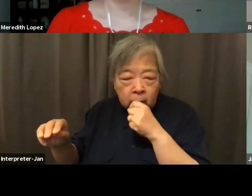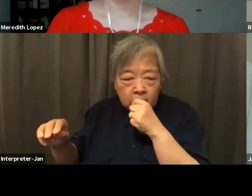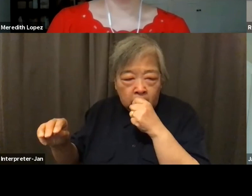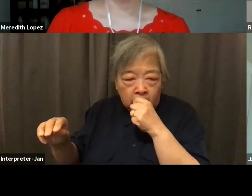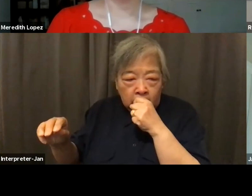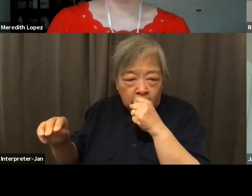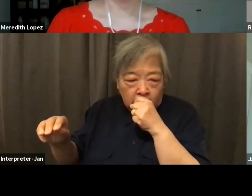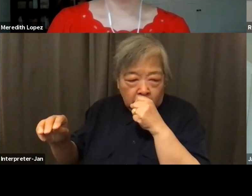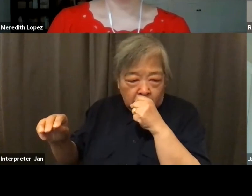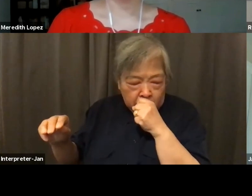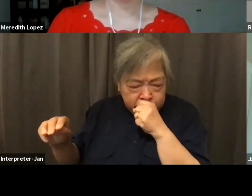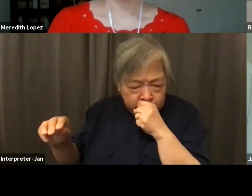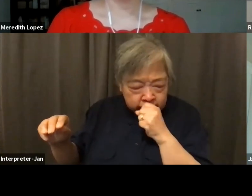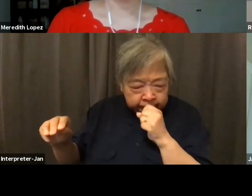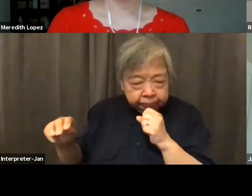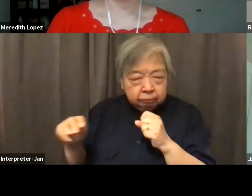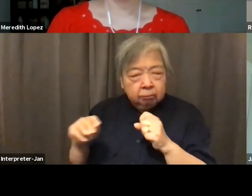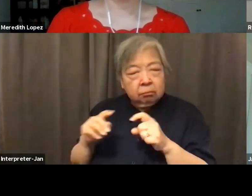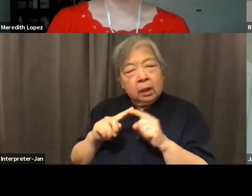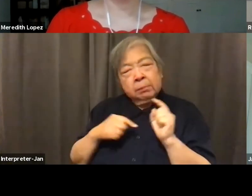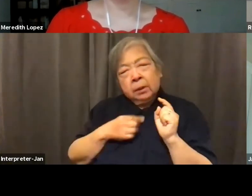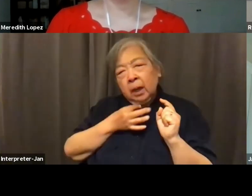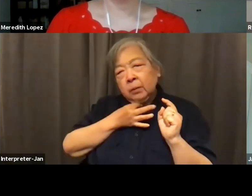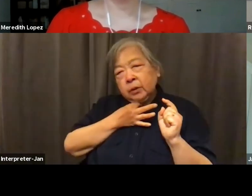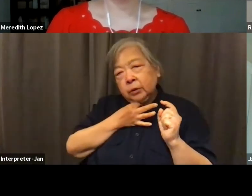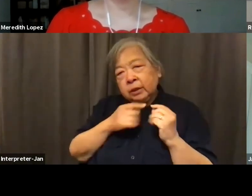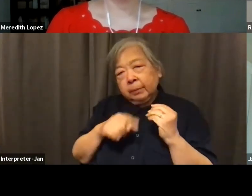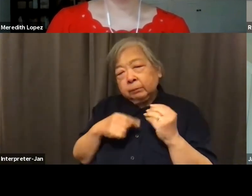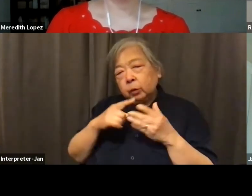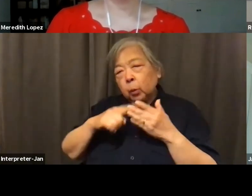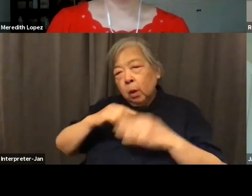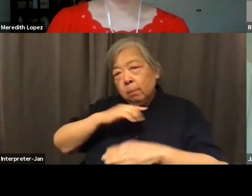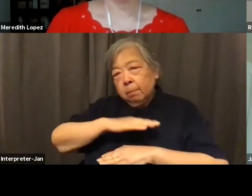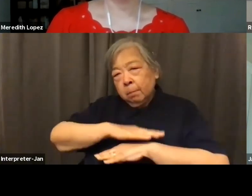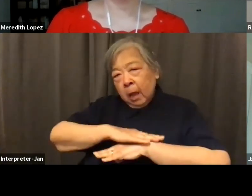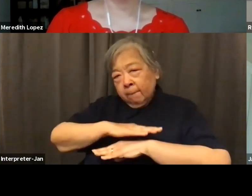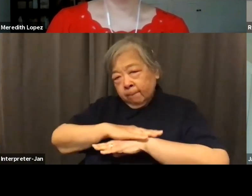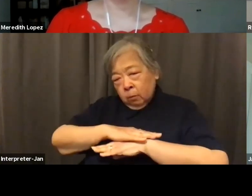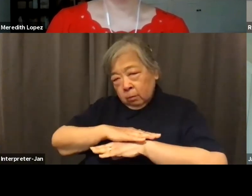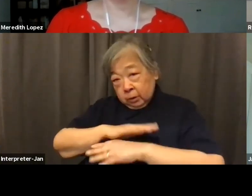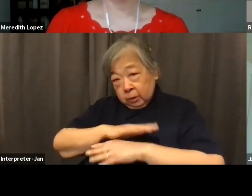But I was kind of curious what platforms do you guys find on your programs that you most